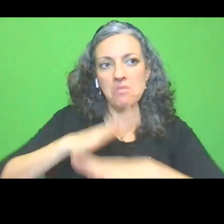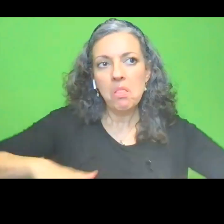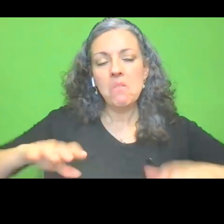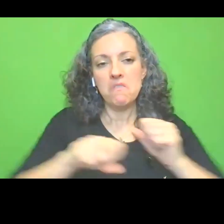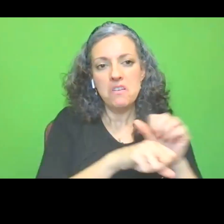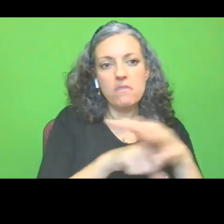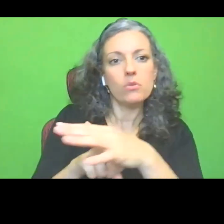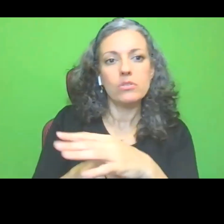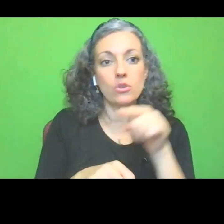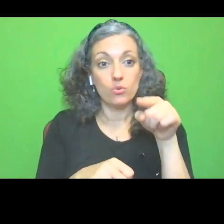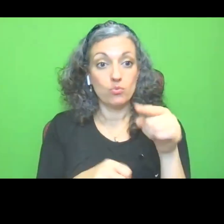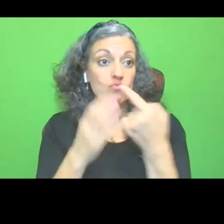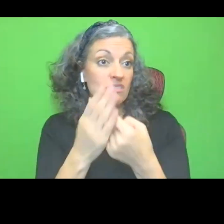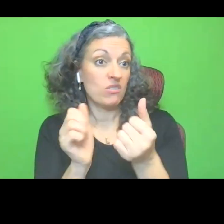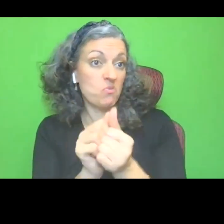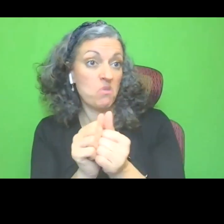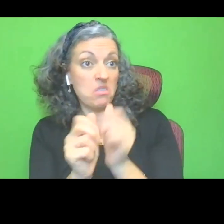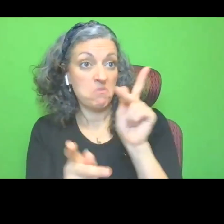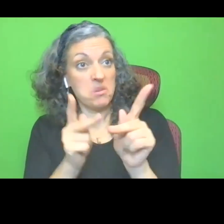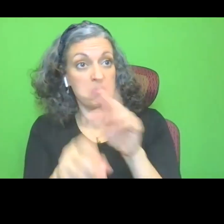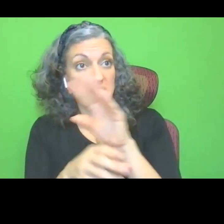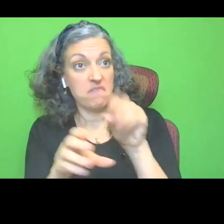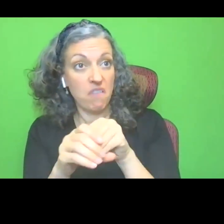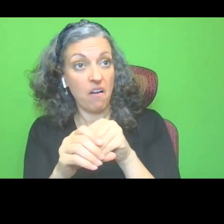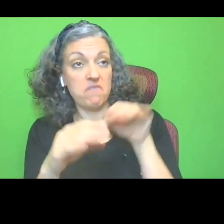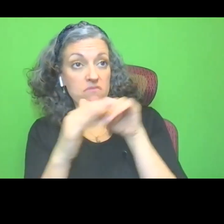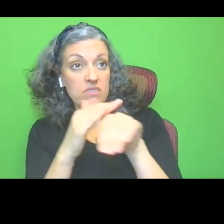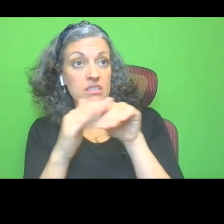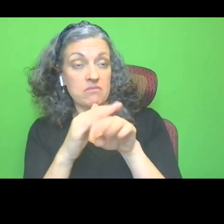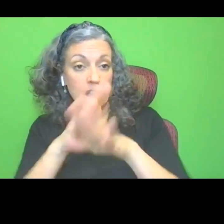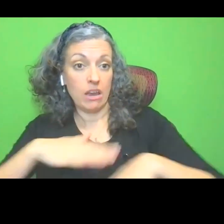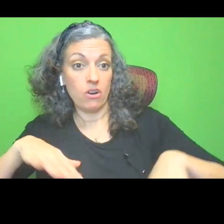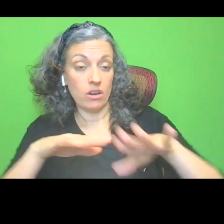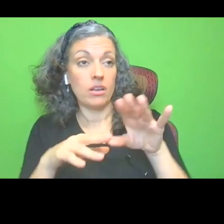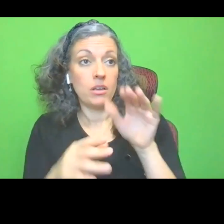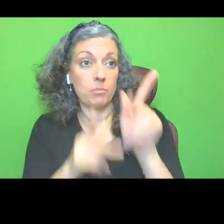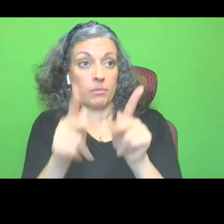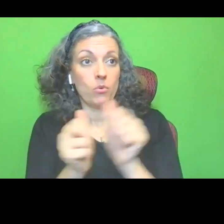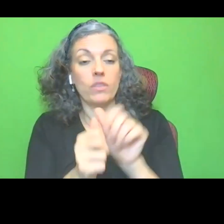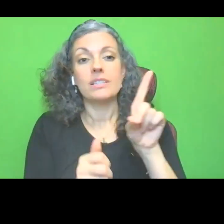a lot of folks within the accessibility space, people with disabilities outside of the context